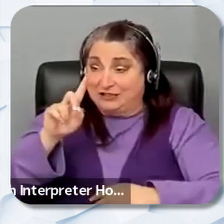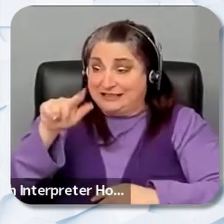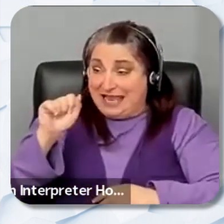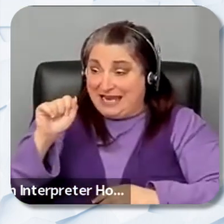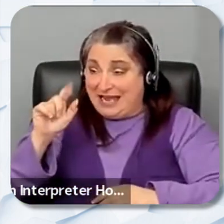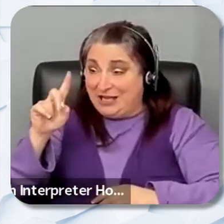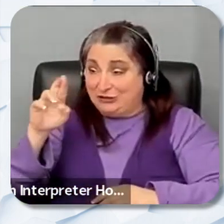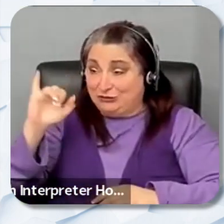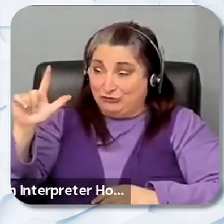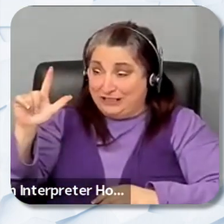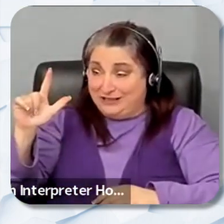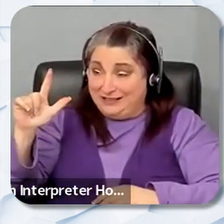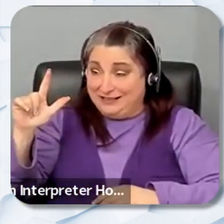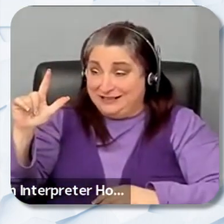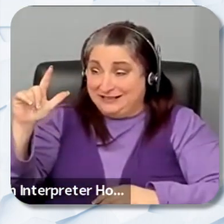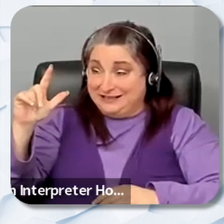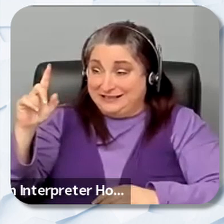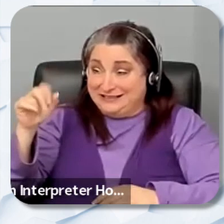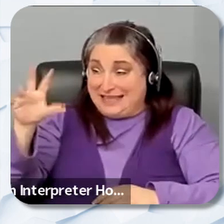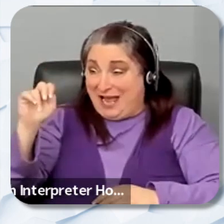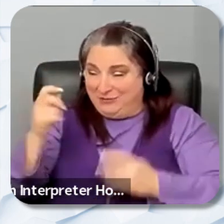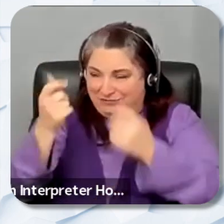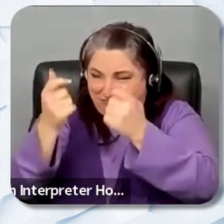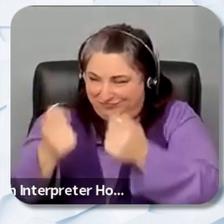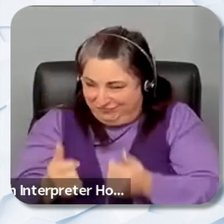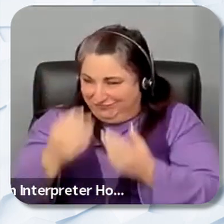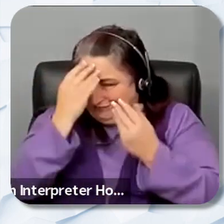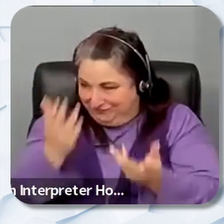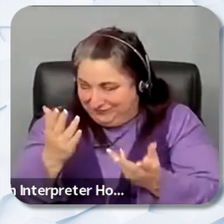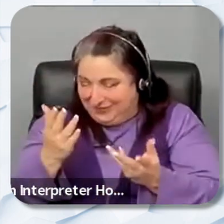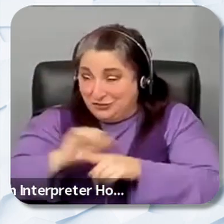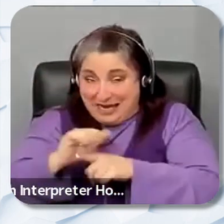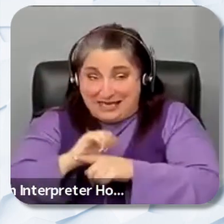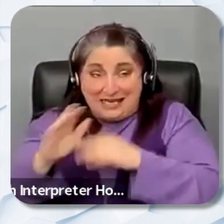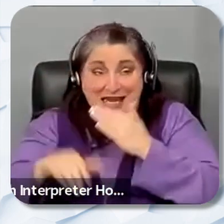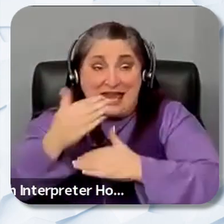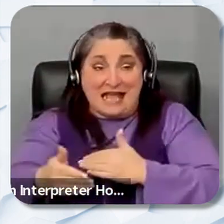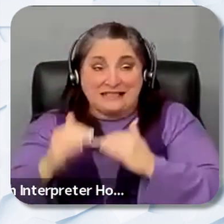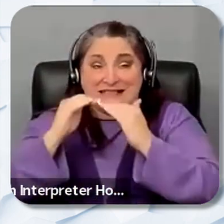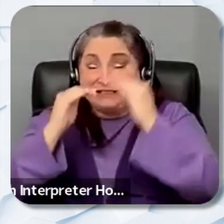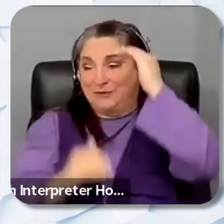we will be offering a disproportionality review training. This is required for any LEA that